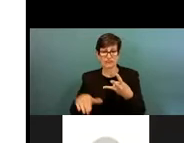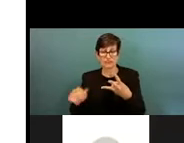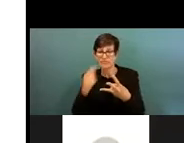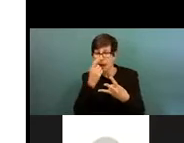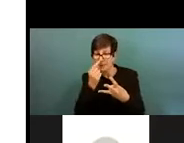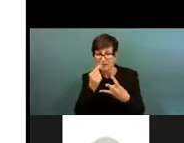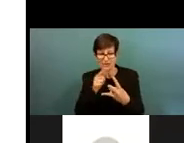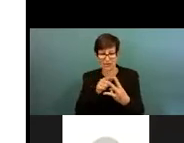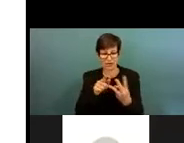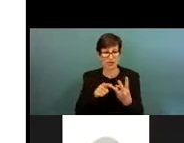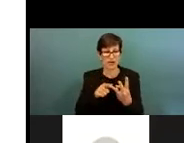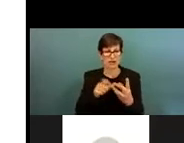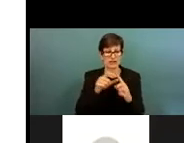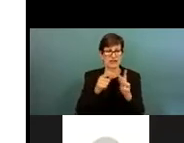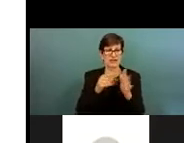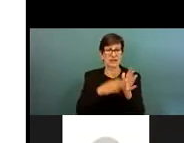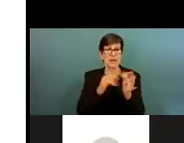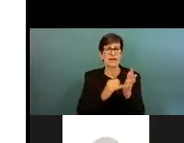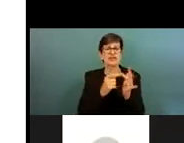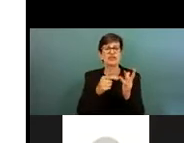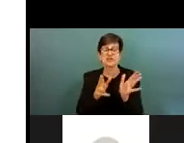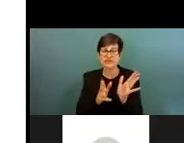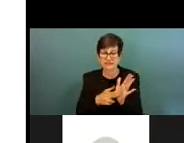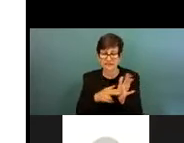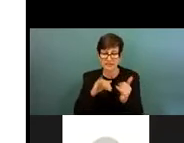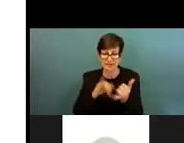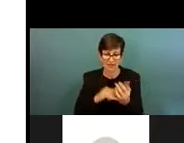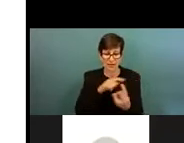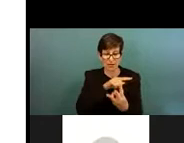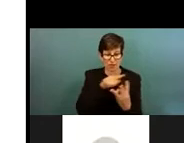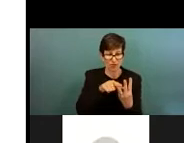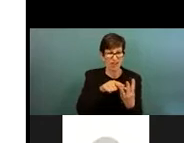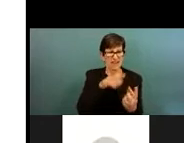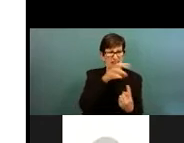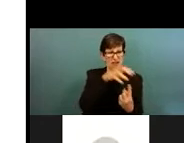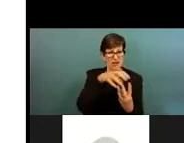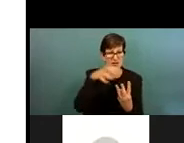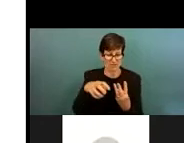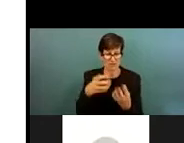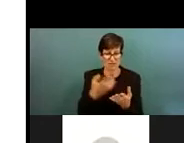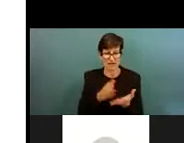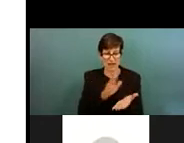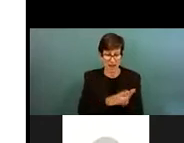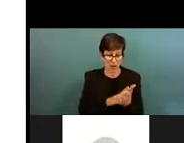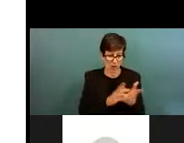but we have updated the way we measure them and we've been able to accommodate rapidly